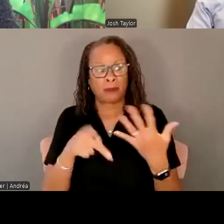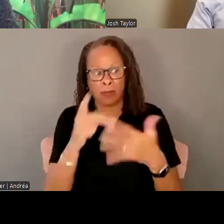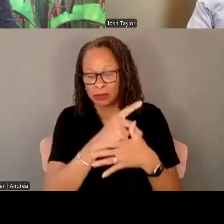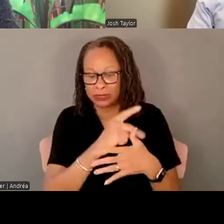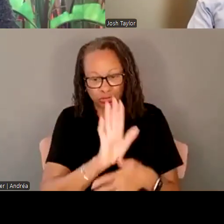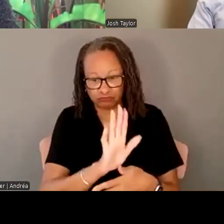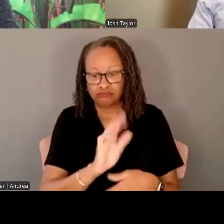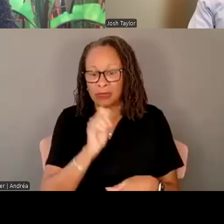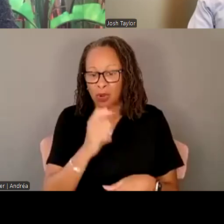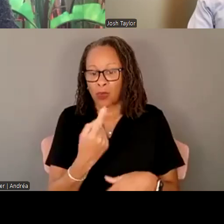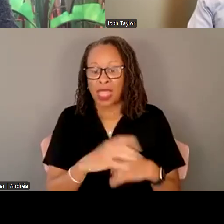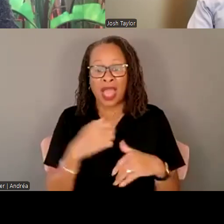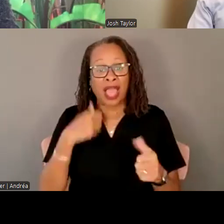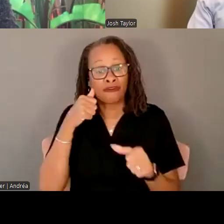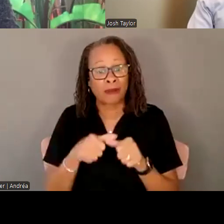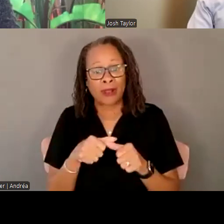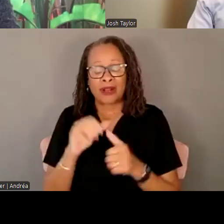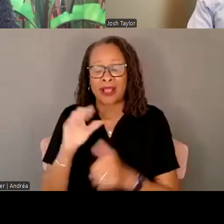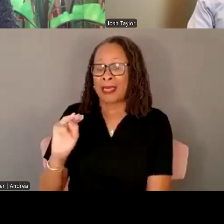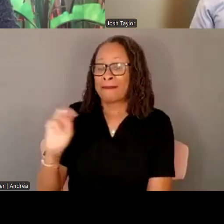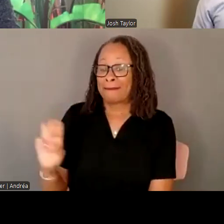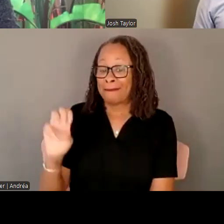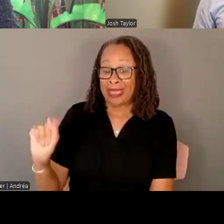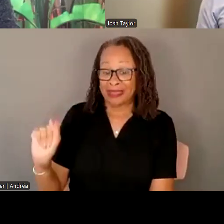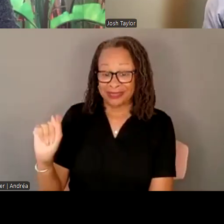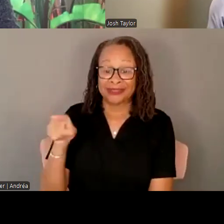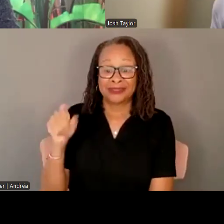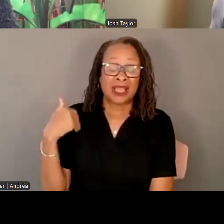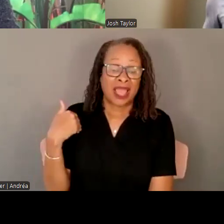And I remember at the Met having someone, you know,